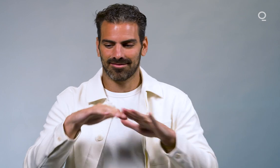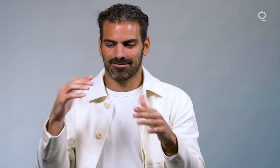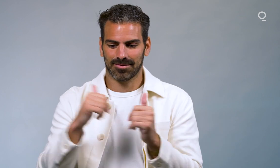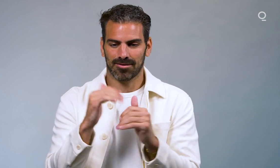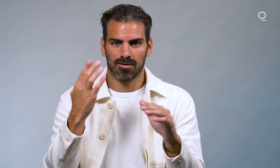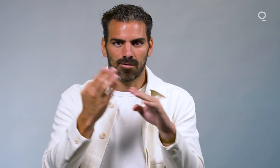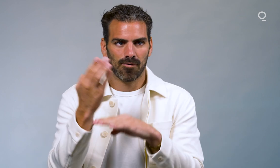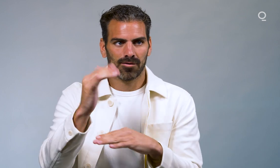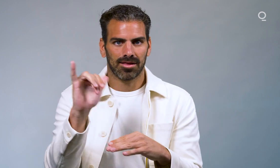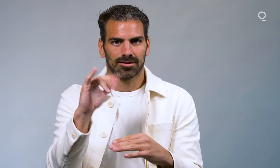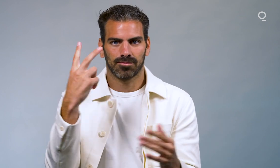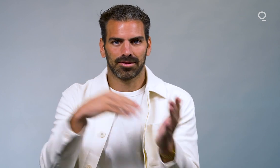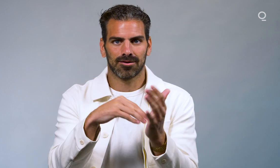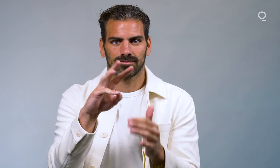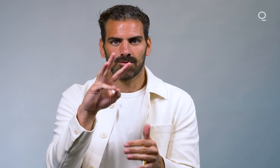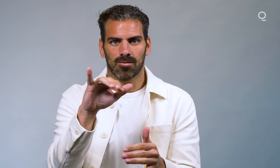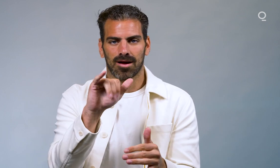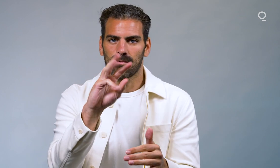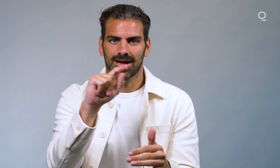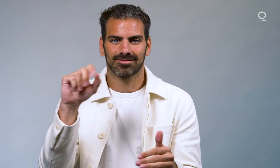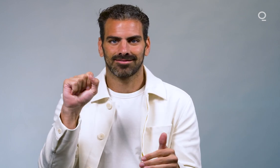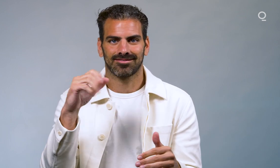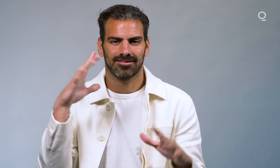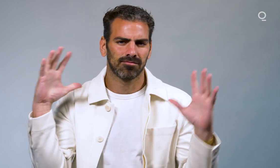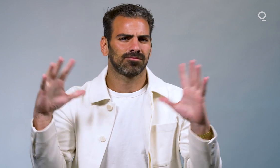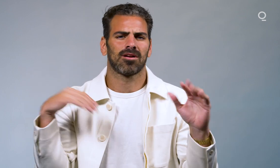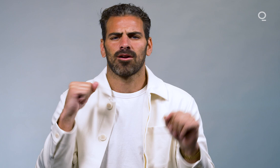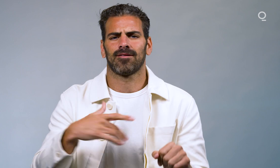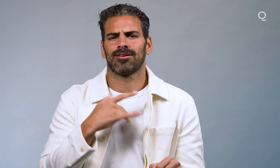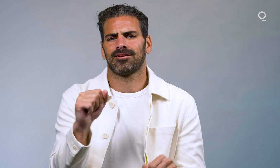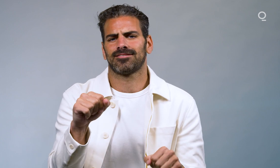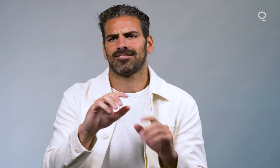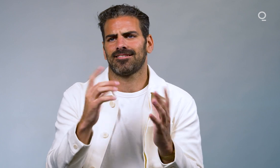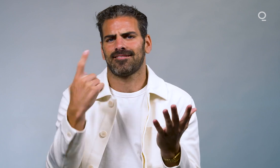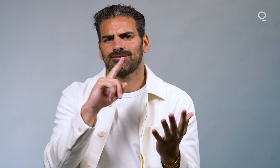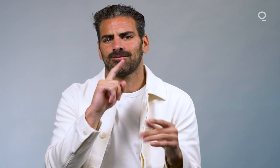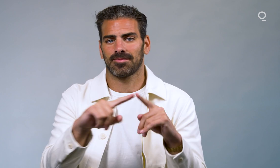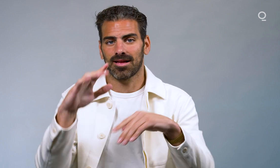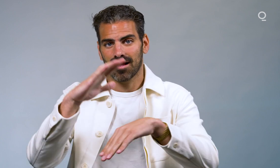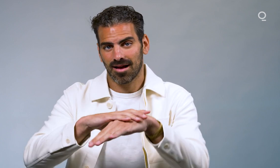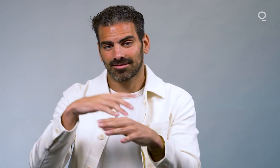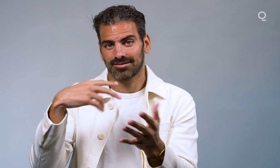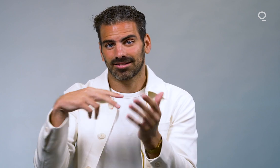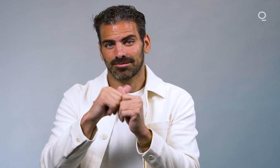If you can believe, has an amazing brilliant professional setup. That's like something like 2000 Watts.